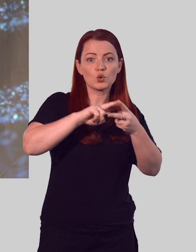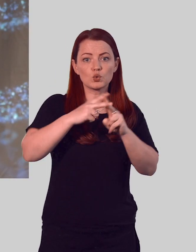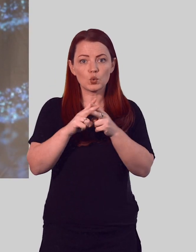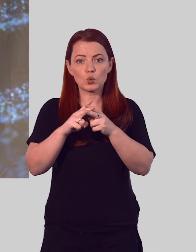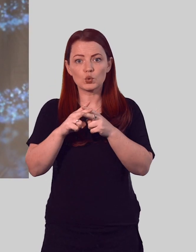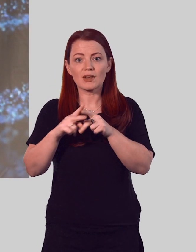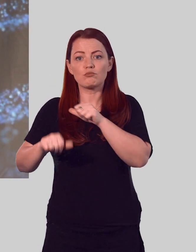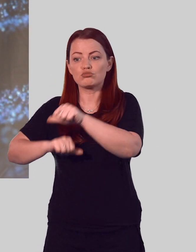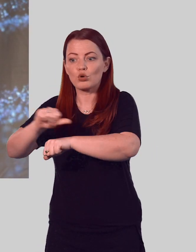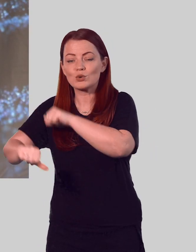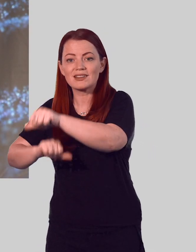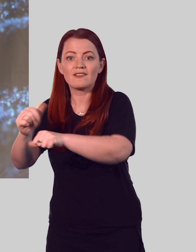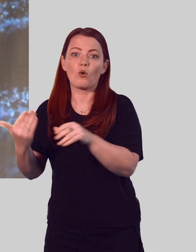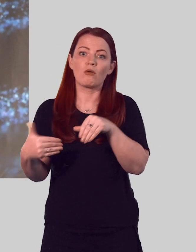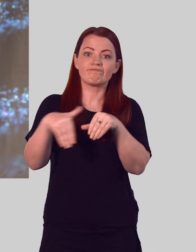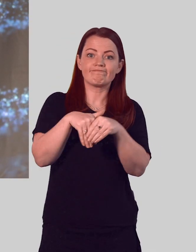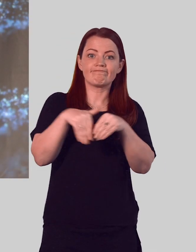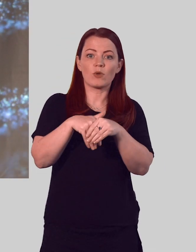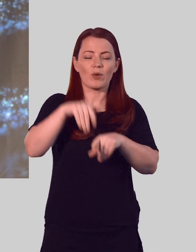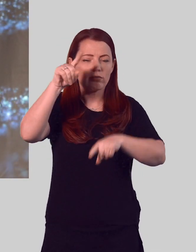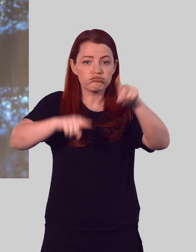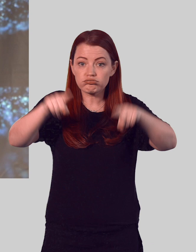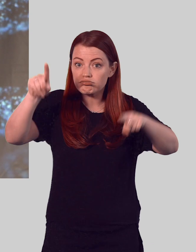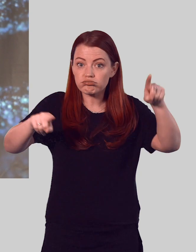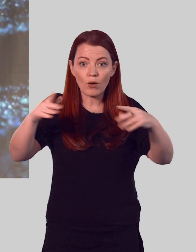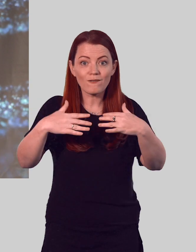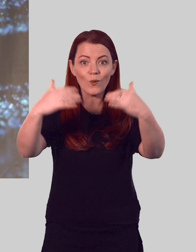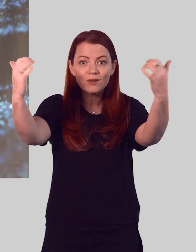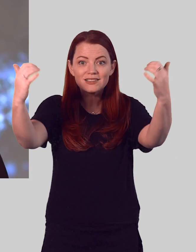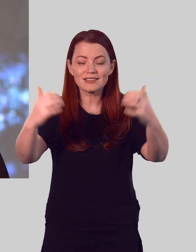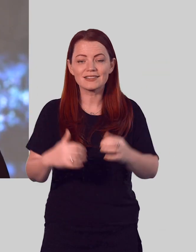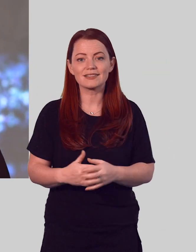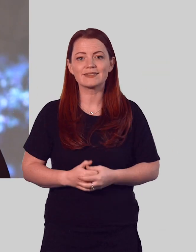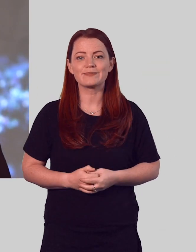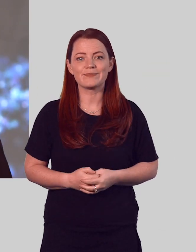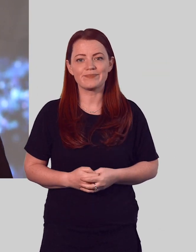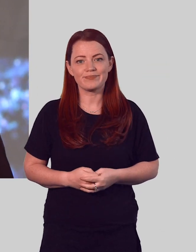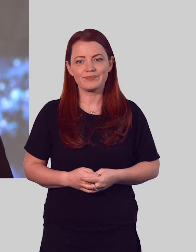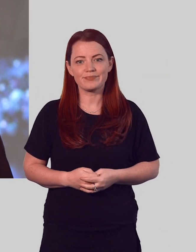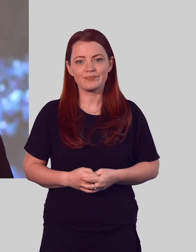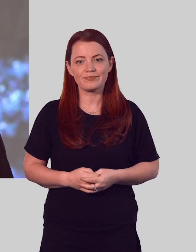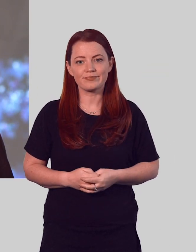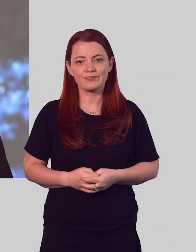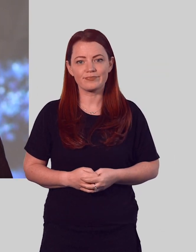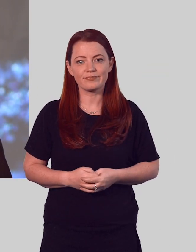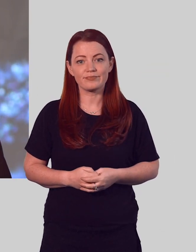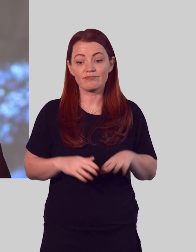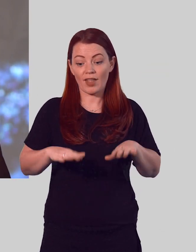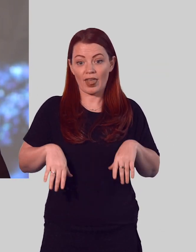participating with a range of audiences. At the beginning of any participatory project